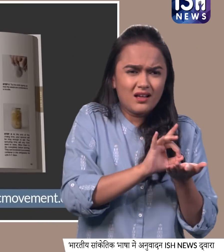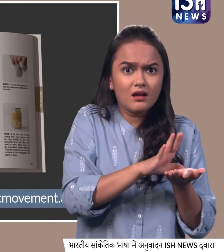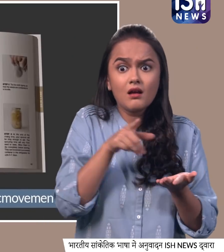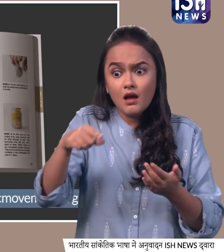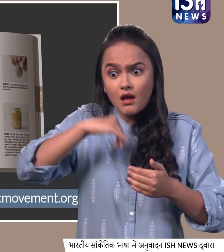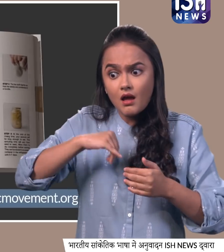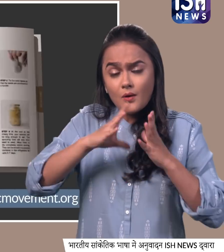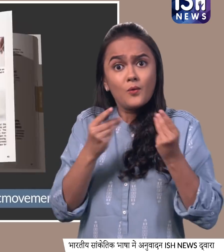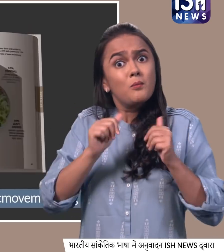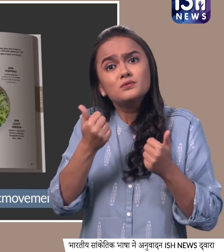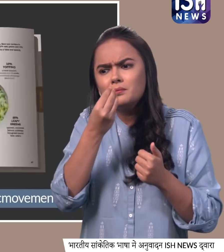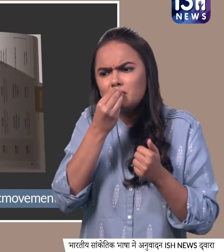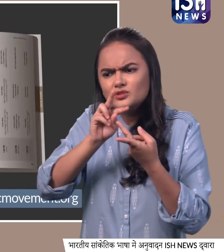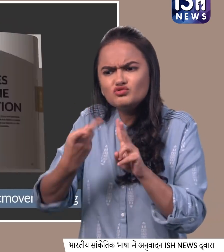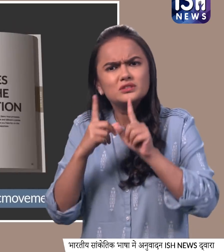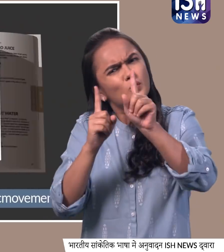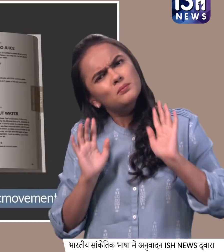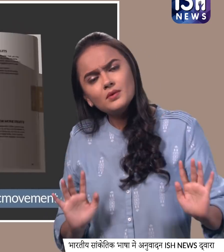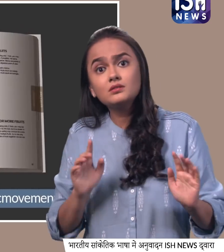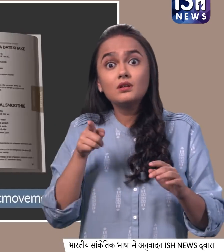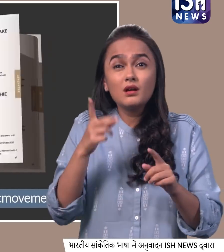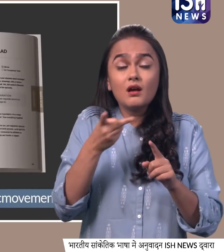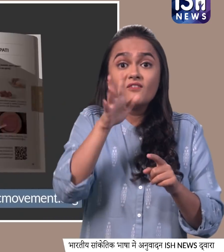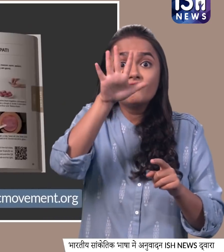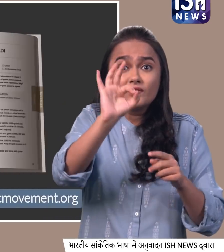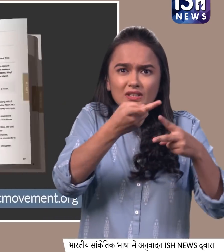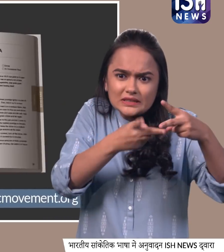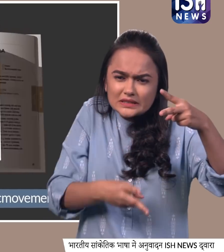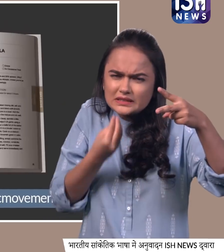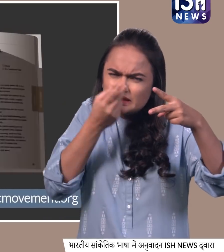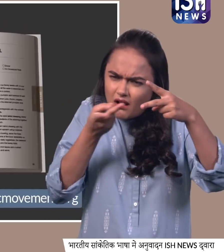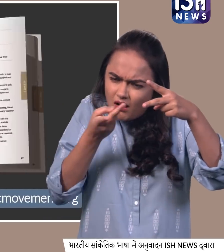how to remove the root cause of the disease It has over 50 healing recipes